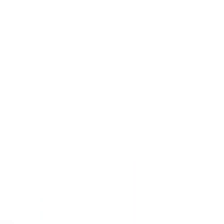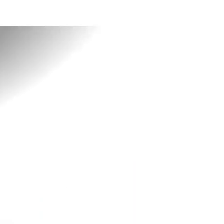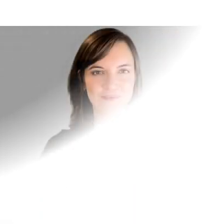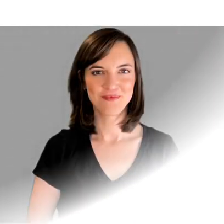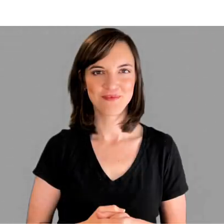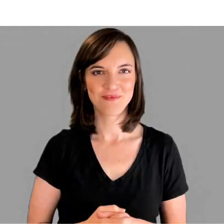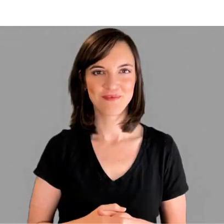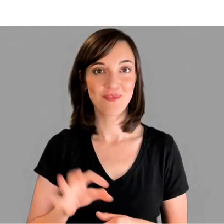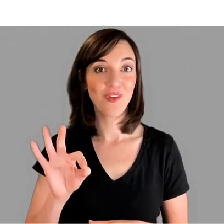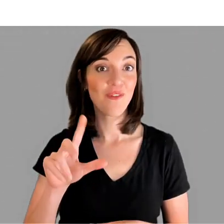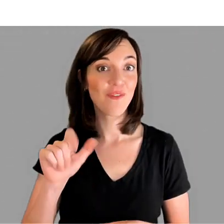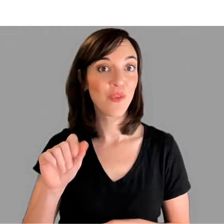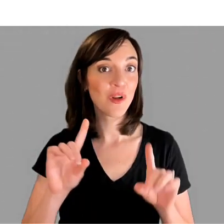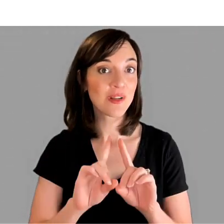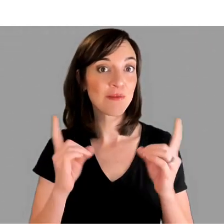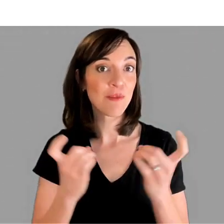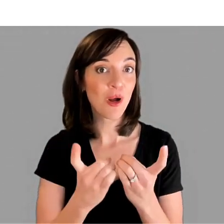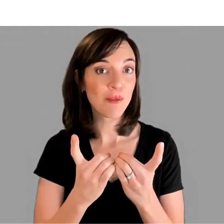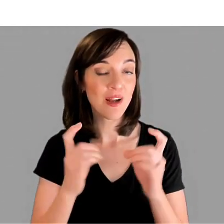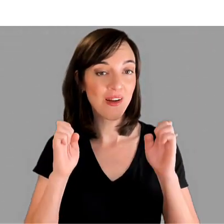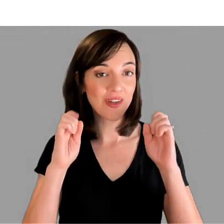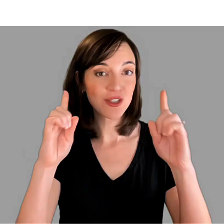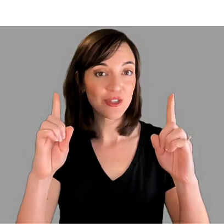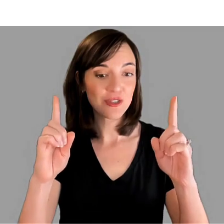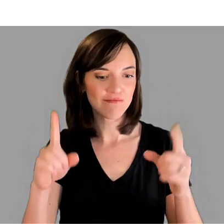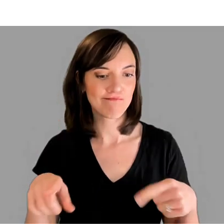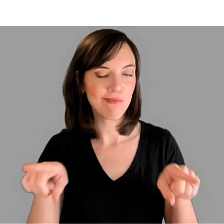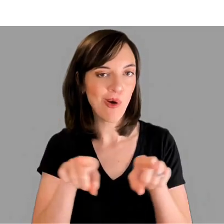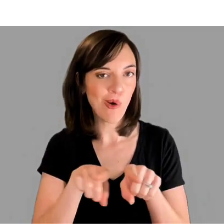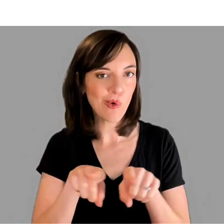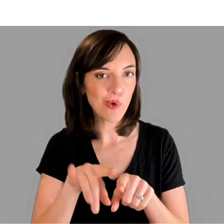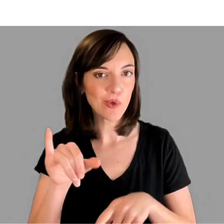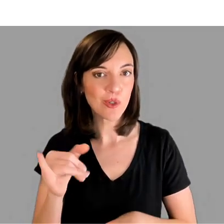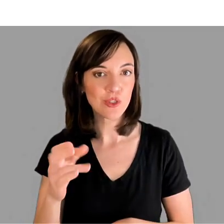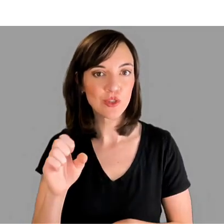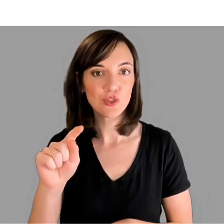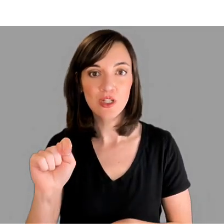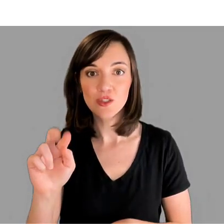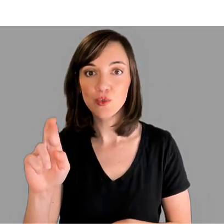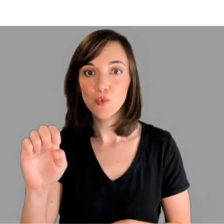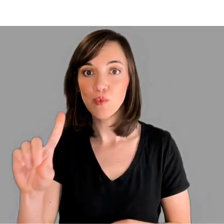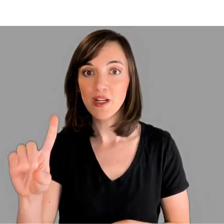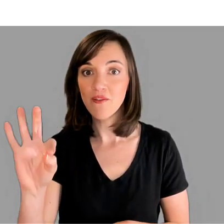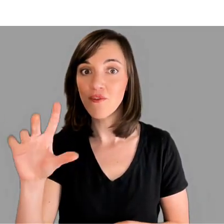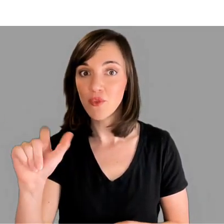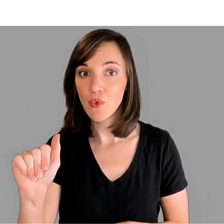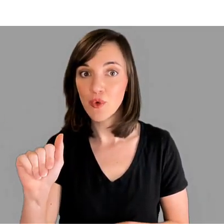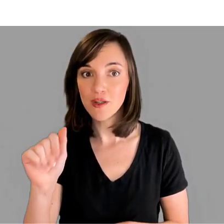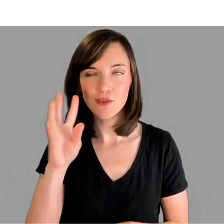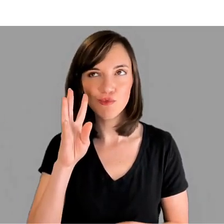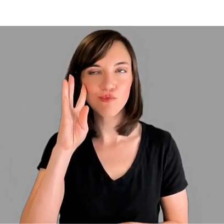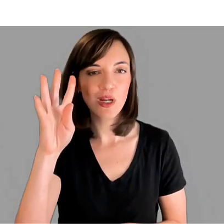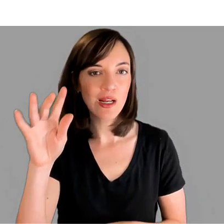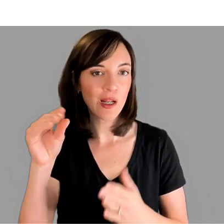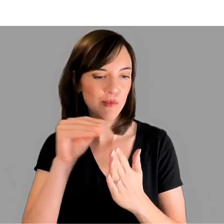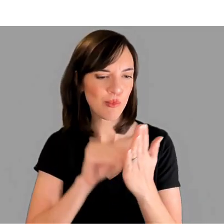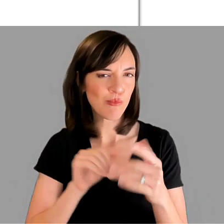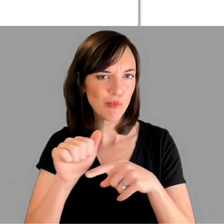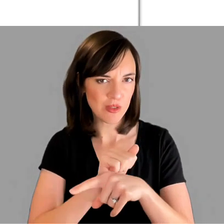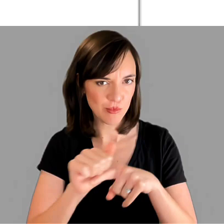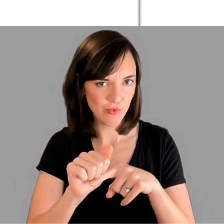The Florida Department of Education and Just Read, Florida! created practice profiles for literacy